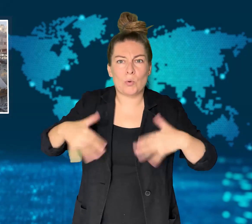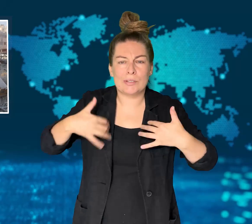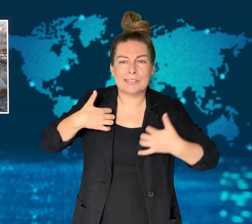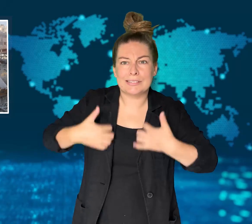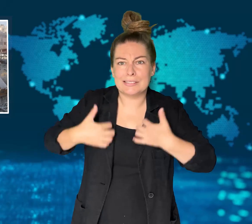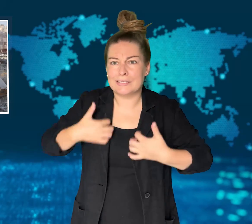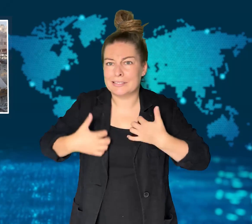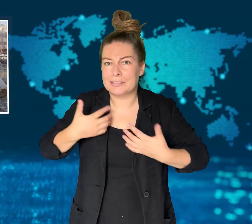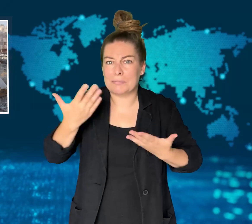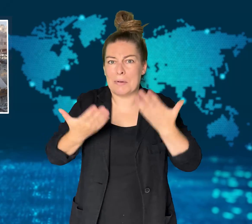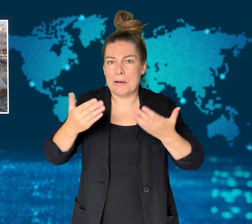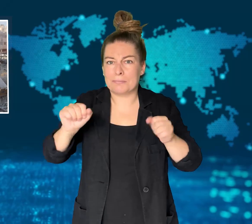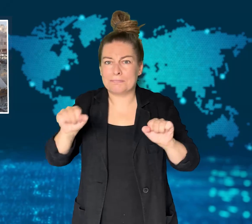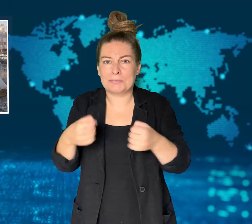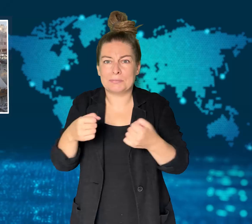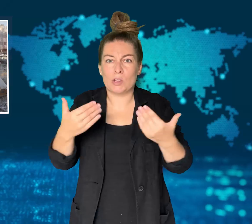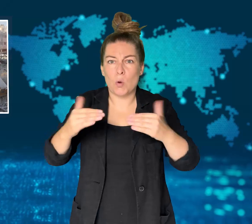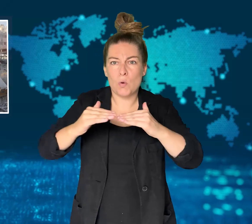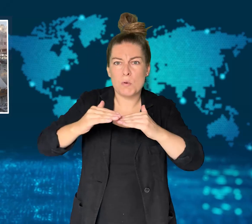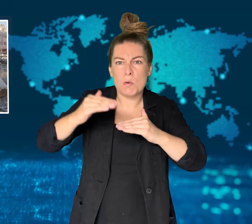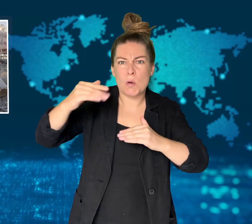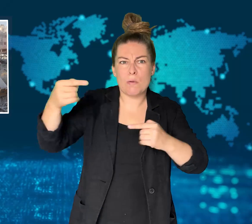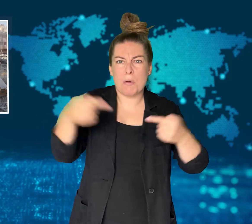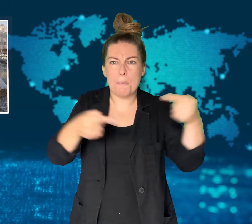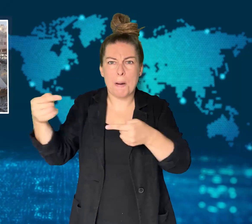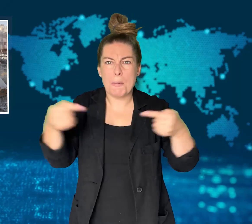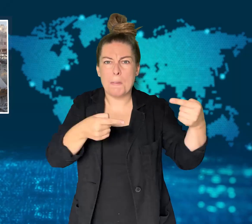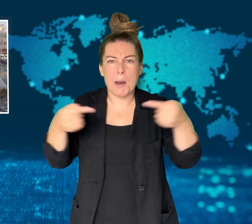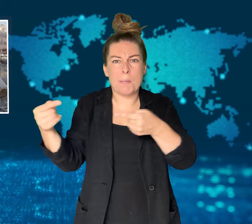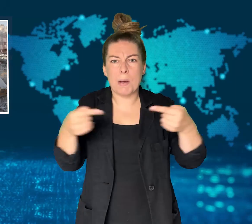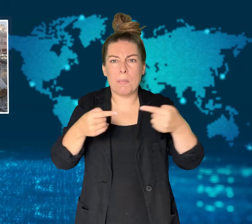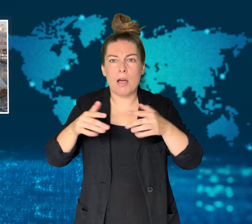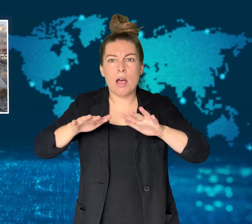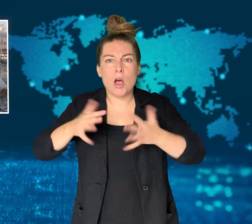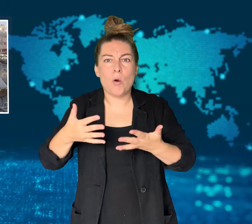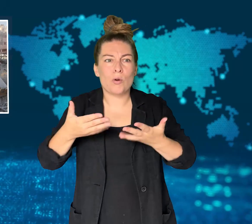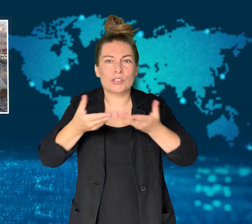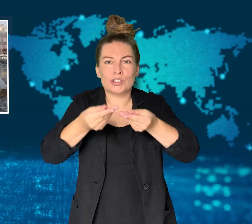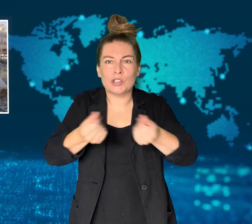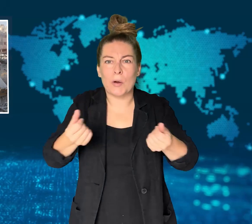Diplomats have tried to de- escalate the growing conflict,